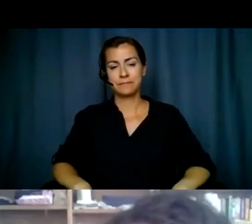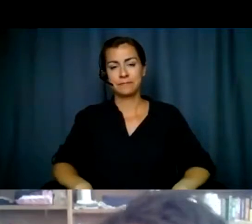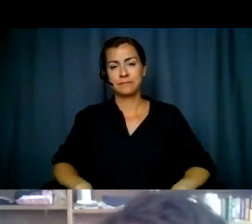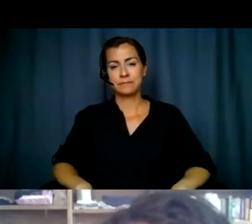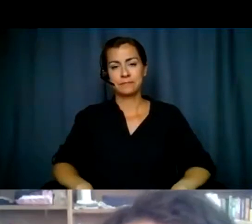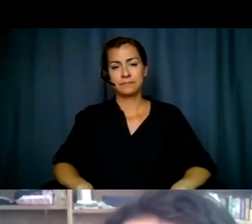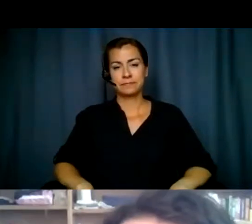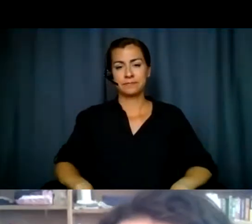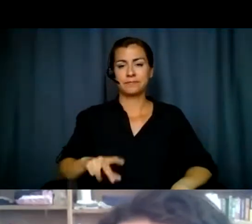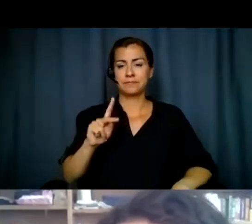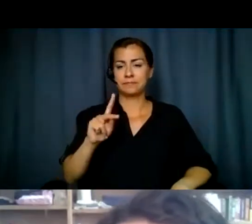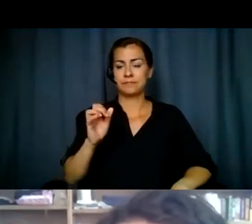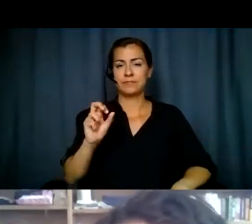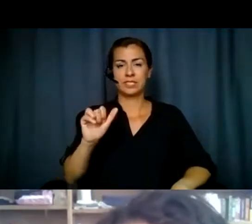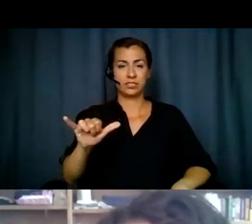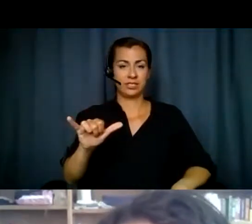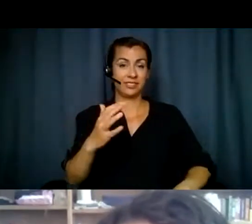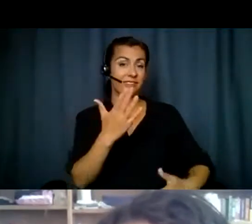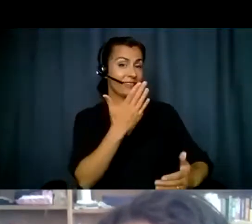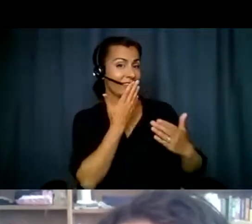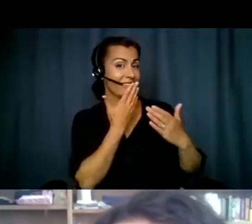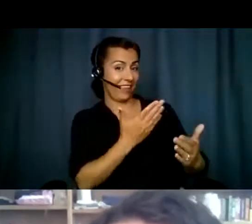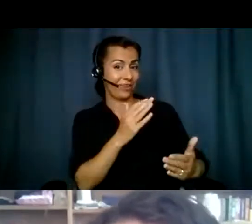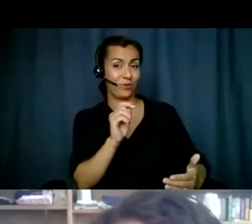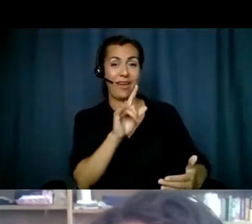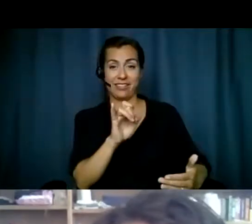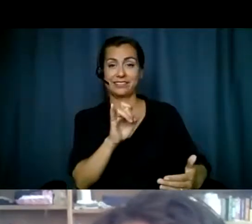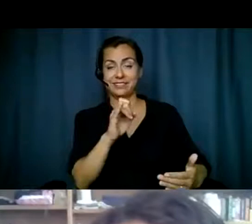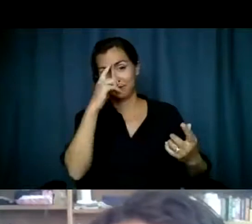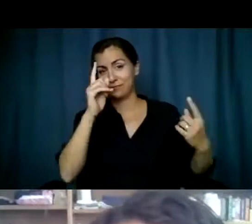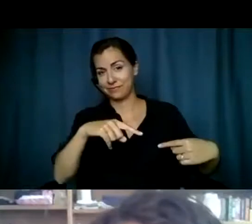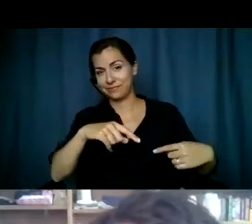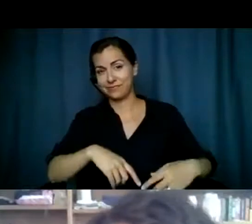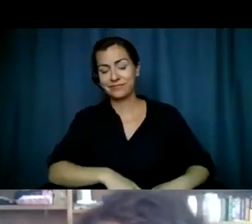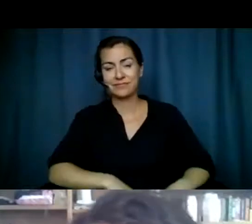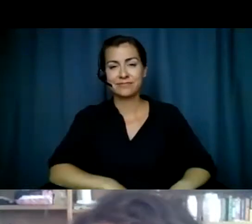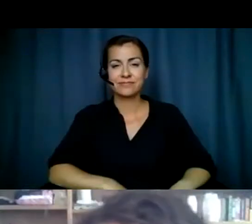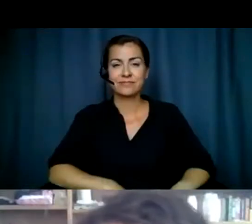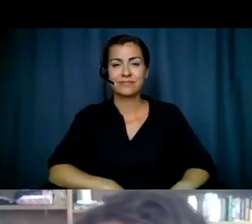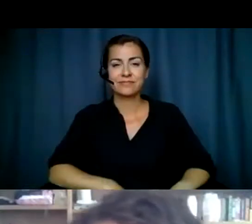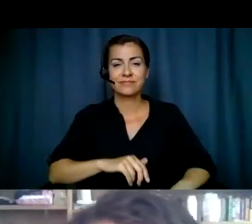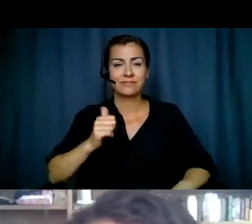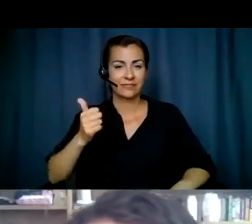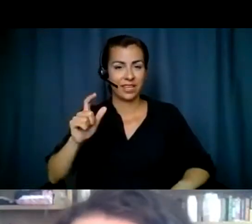readily, because I'm not sure if it's available. There's a web link for registering online in Oregon.